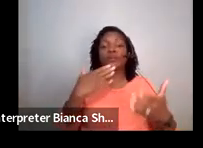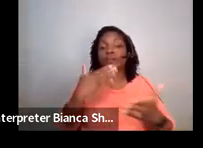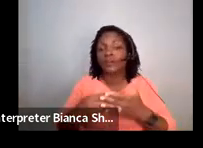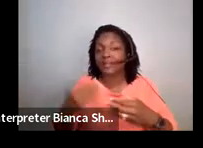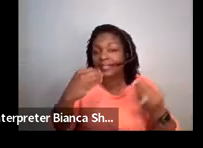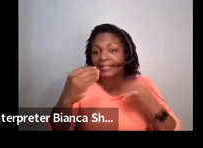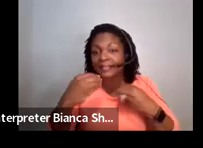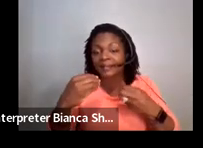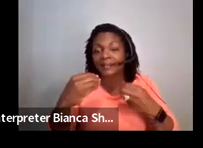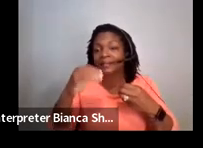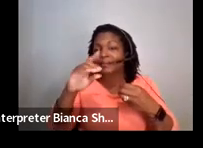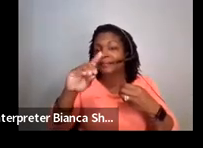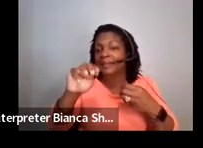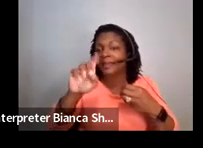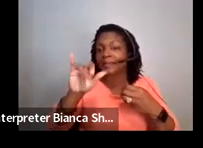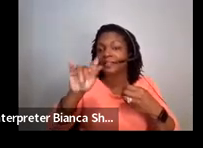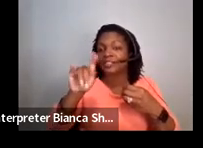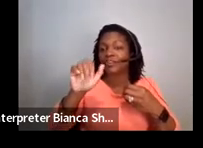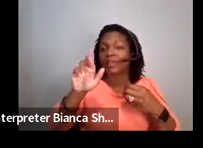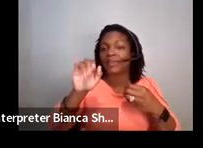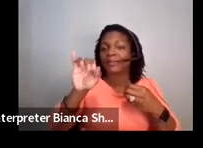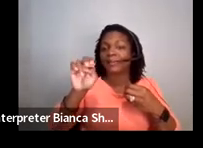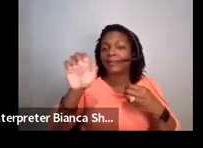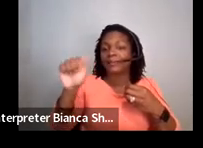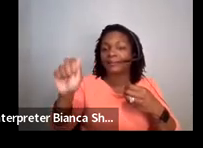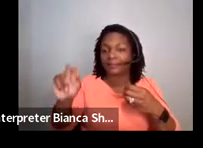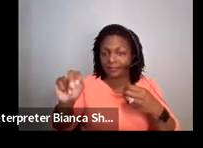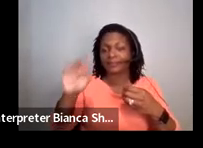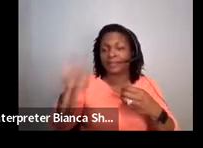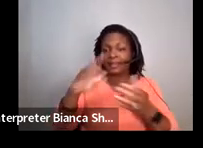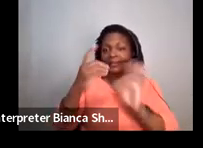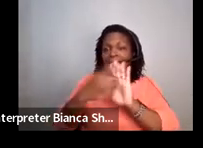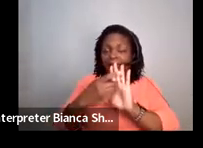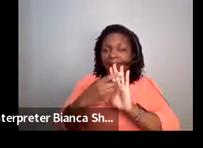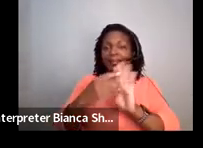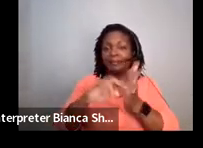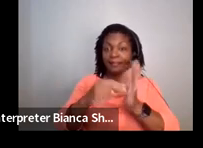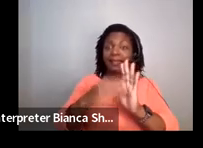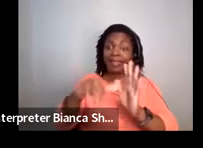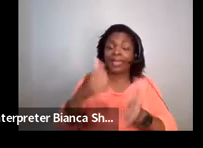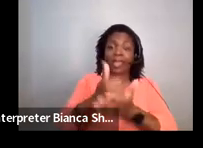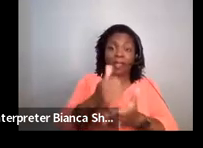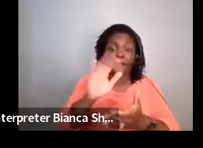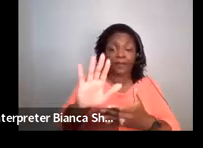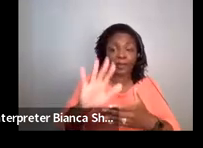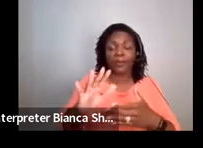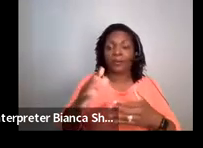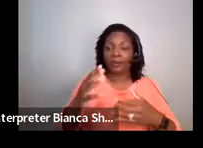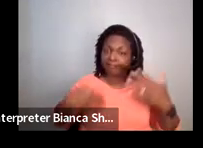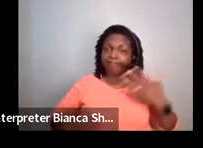It makes some diet decisions that are good for your health. Okay, catch. some Z's you need to catch a lot of Zs.